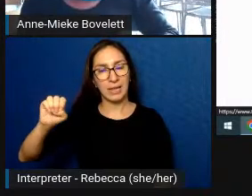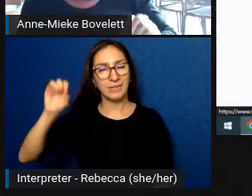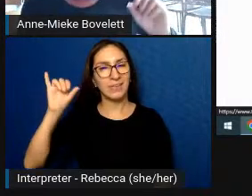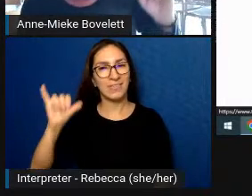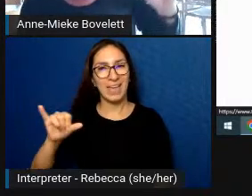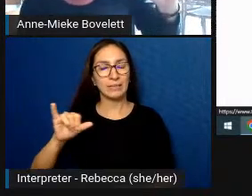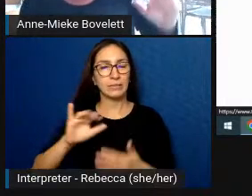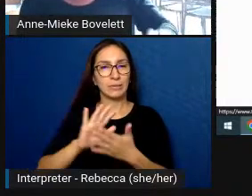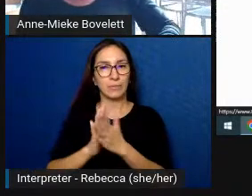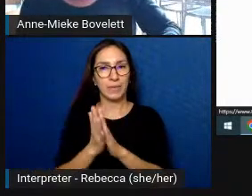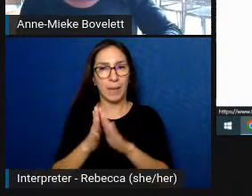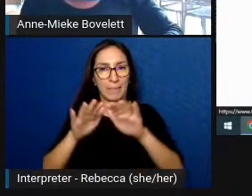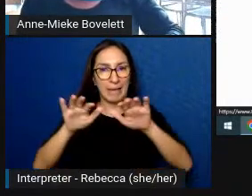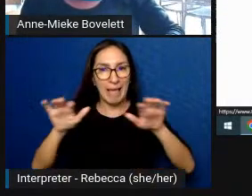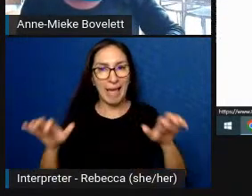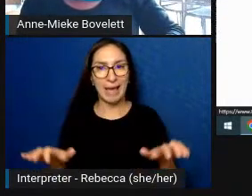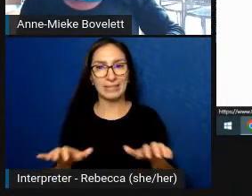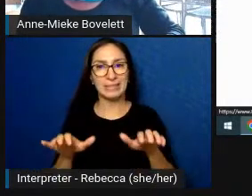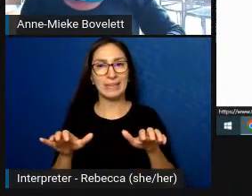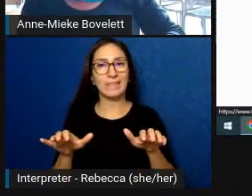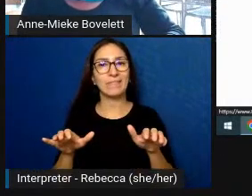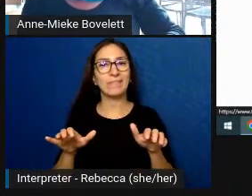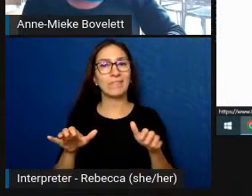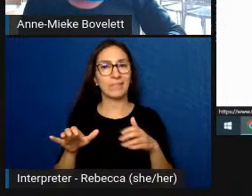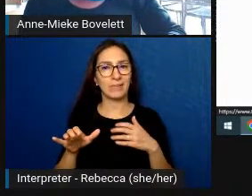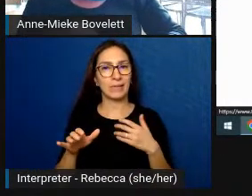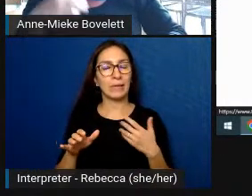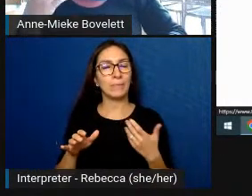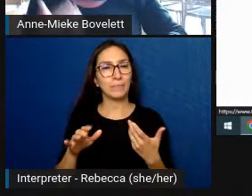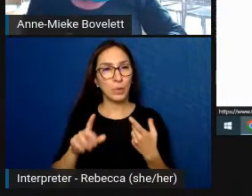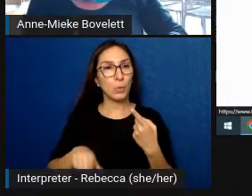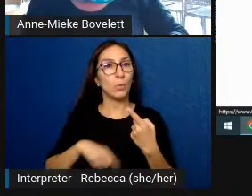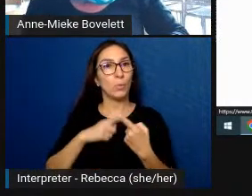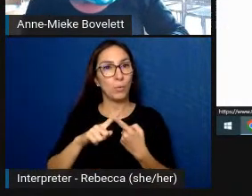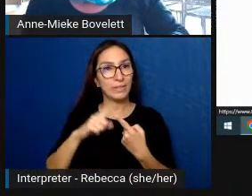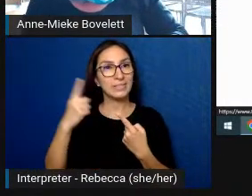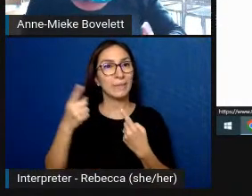your focus state. Focus state is becoming active